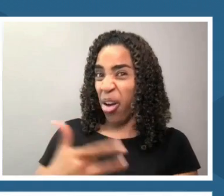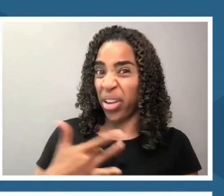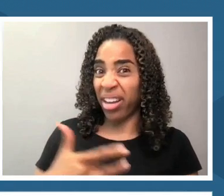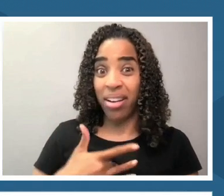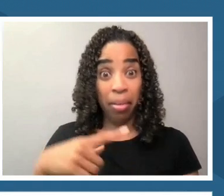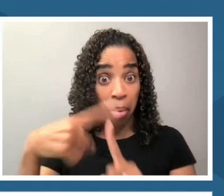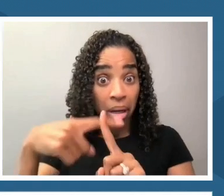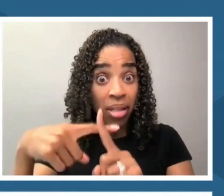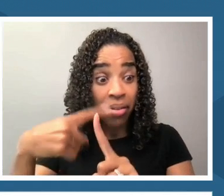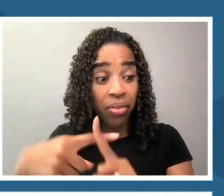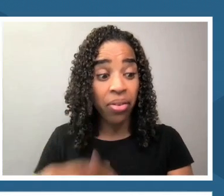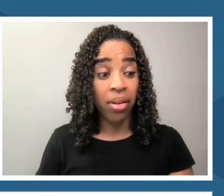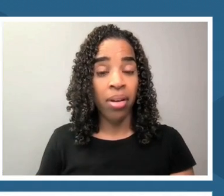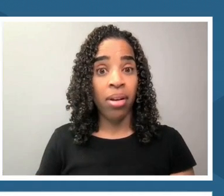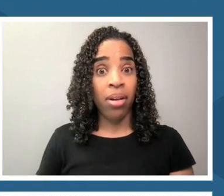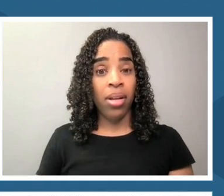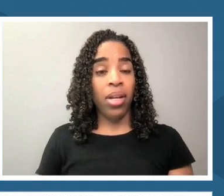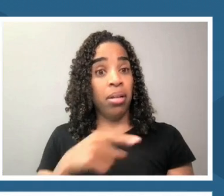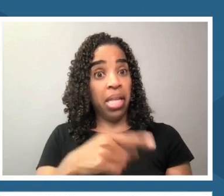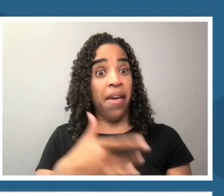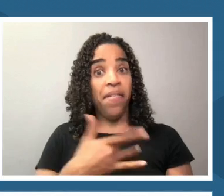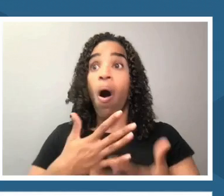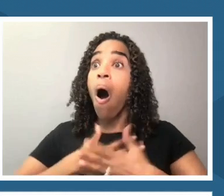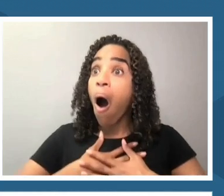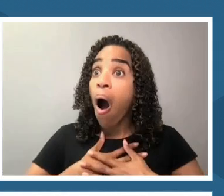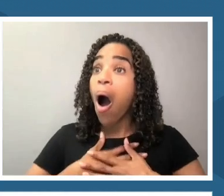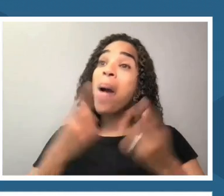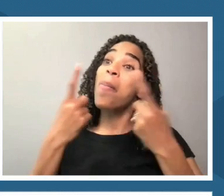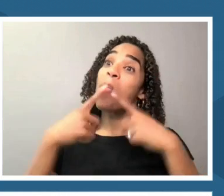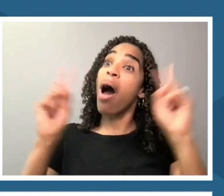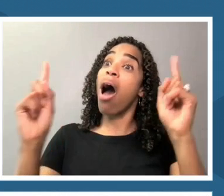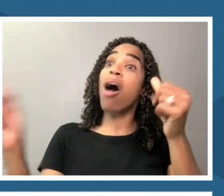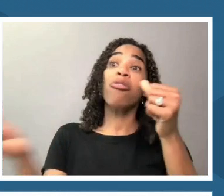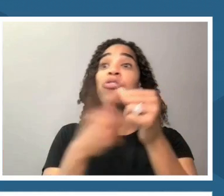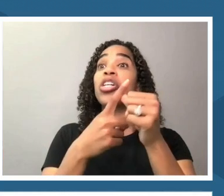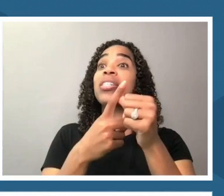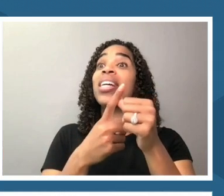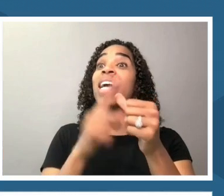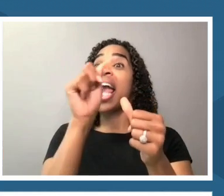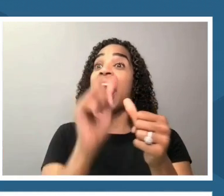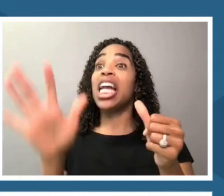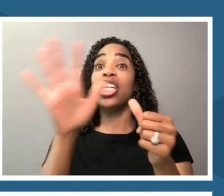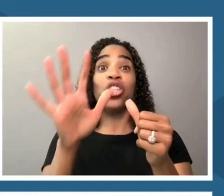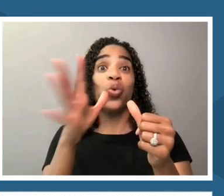groundbreaking that there was an asian woman leading hollywood or were there